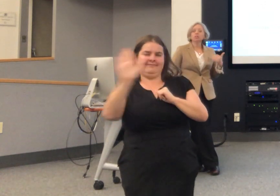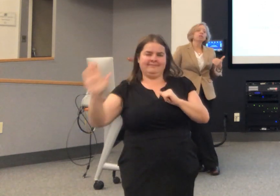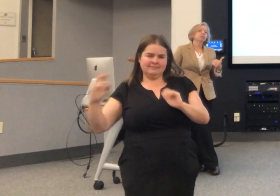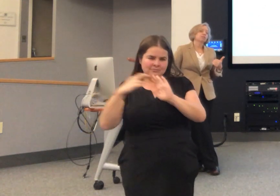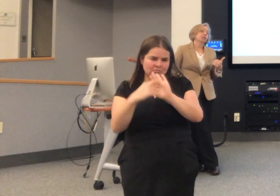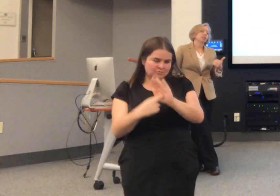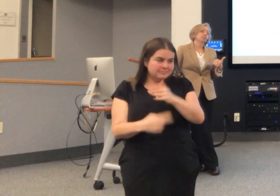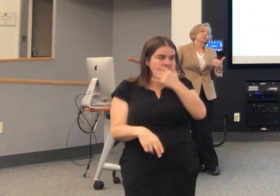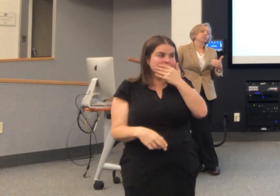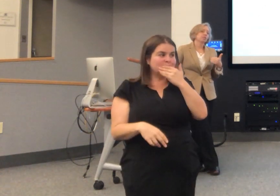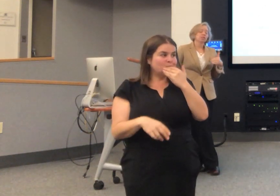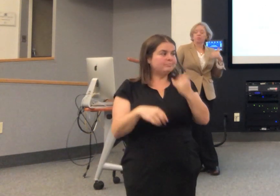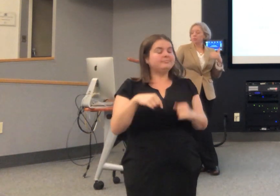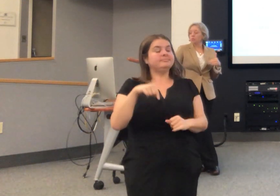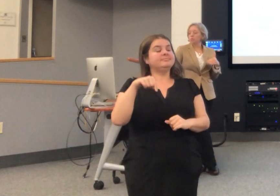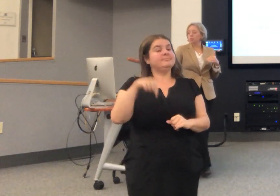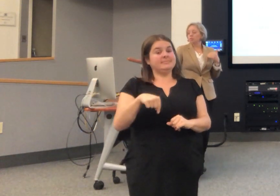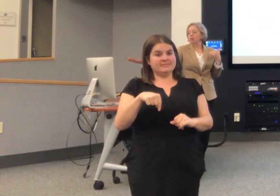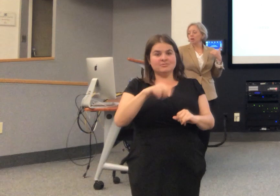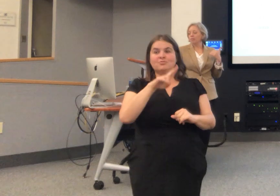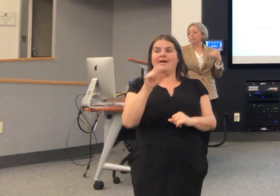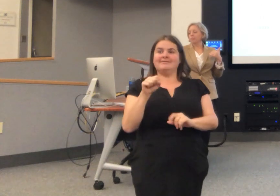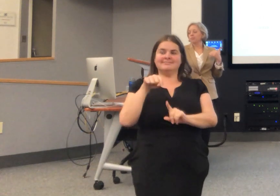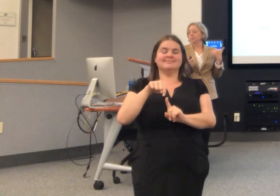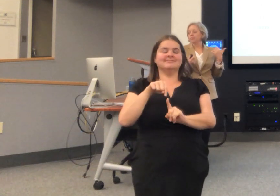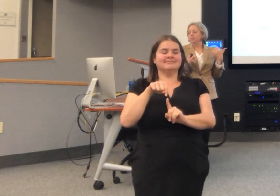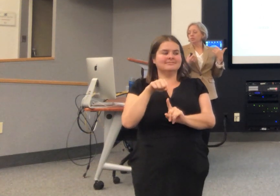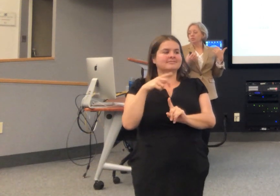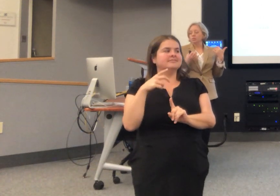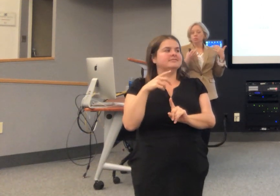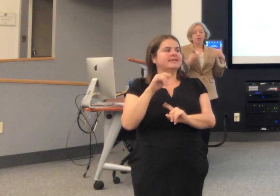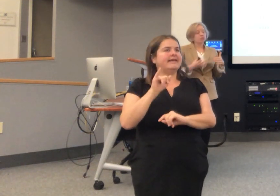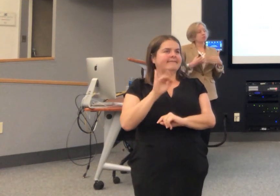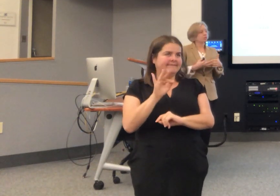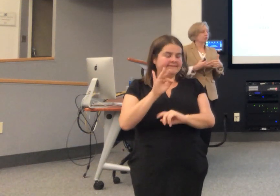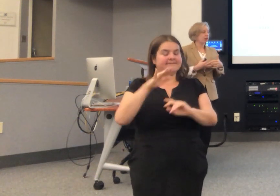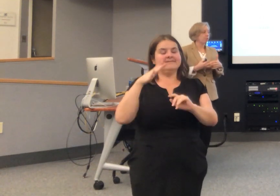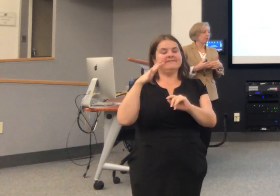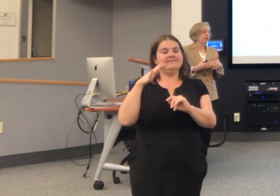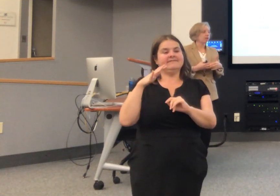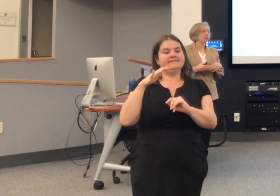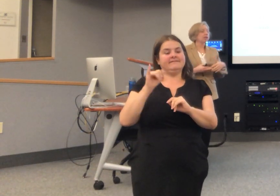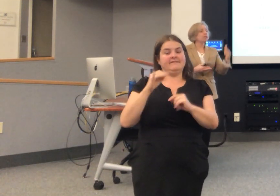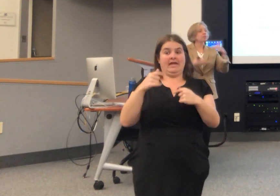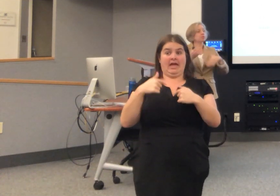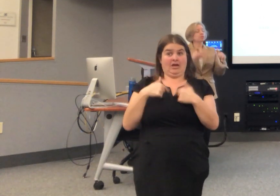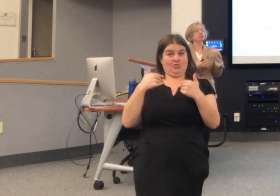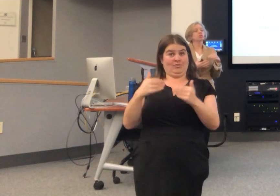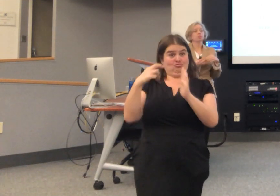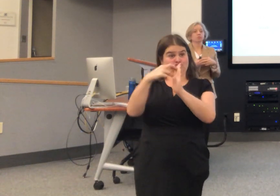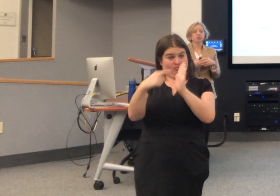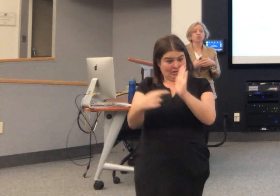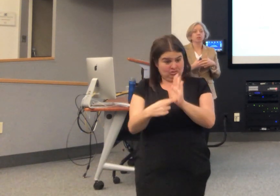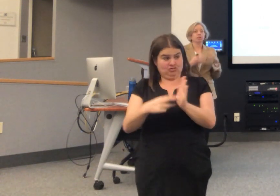in the United States if you register your copyright then if there's ever an issue of infringement